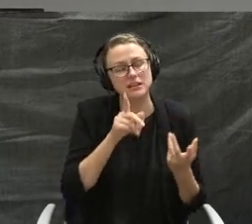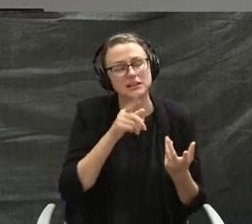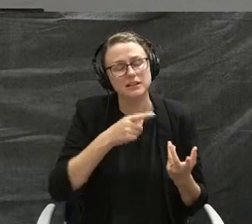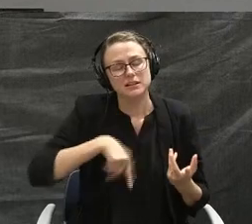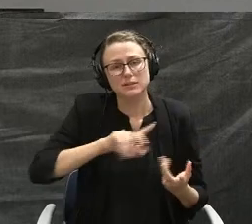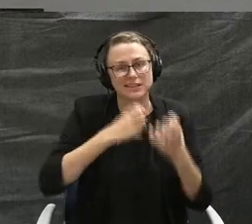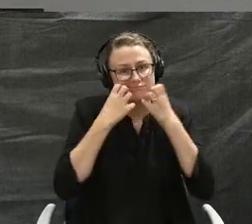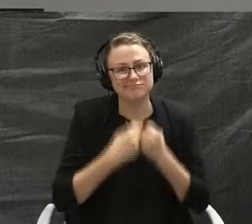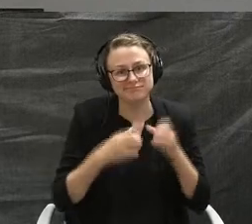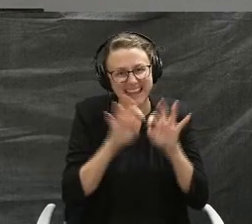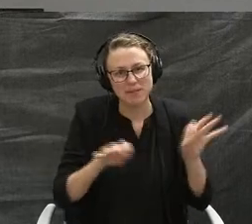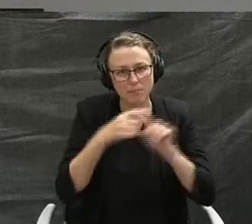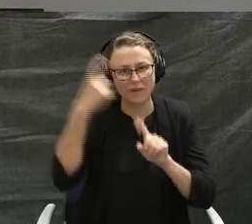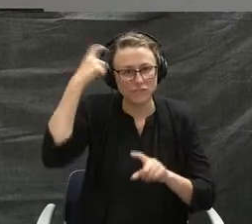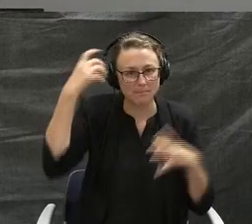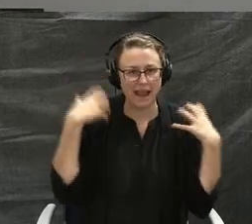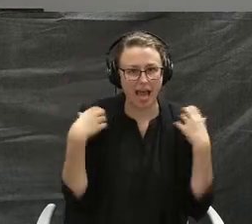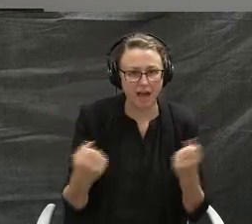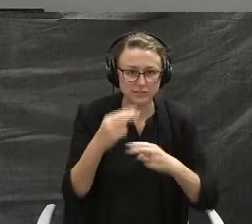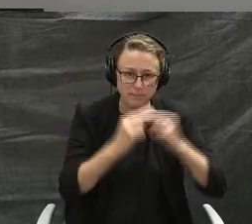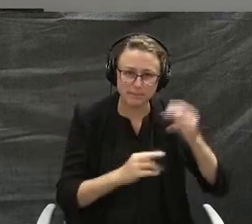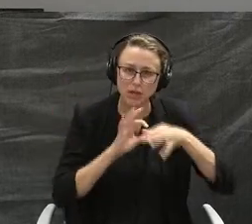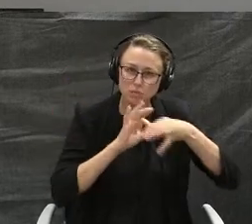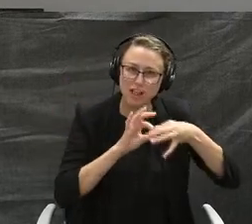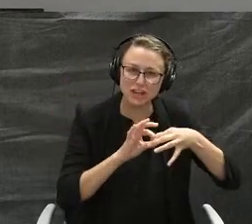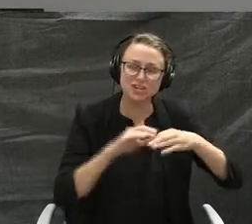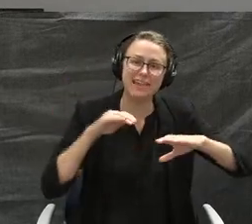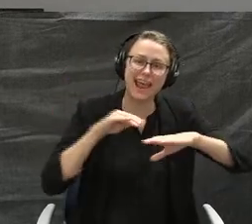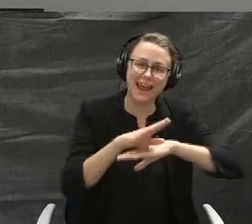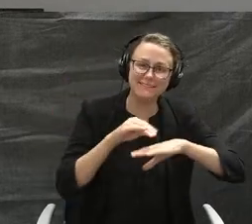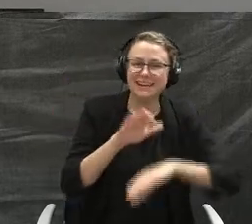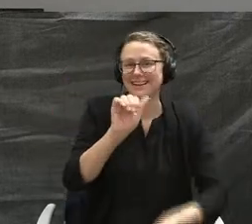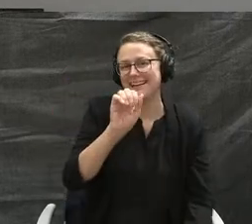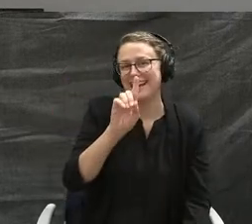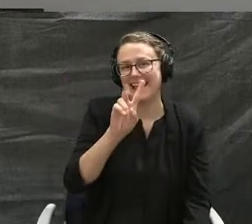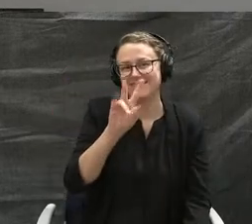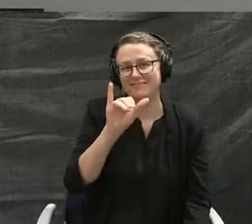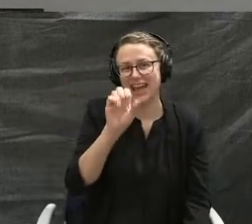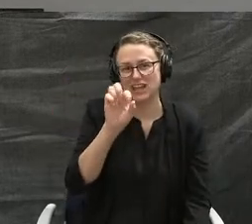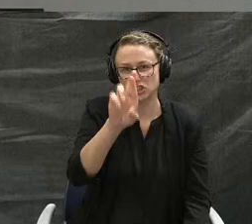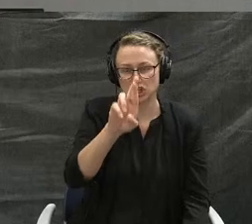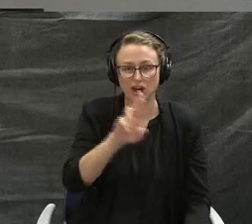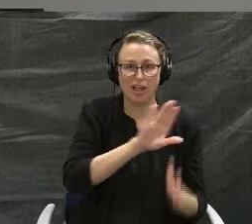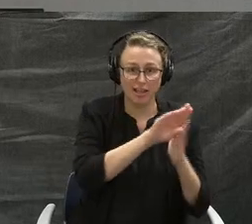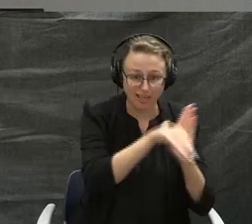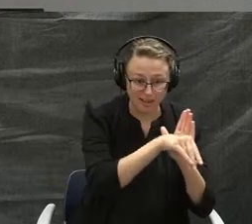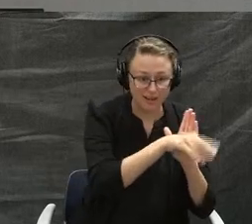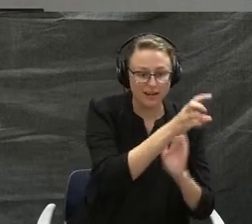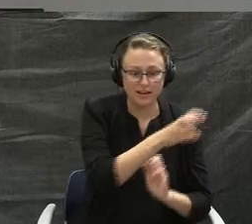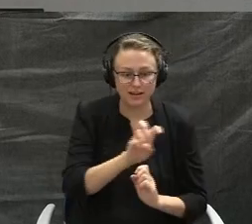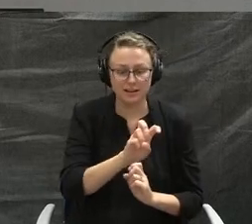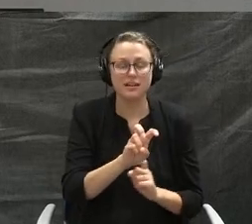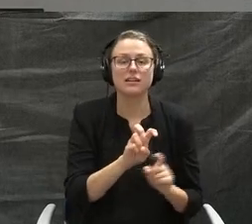mental health of the students to build those relationships. So that would be 30 minutes and then it would move into their